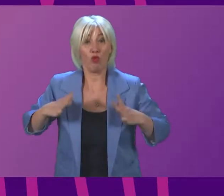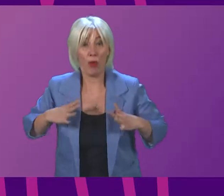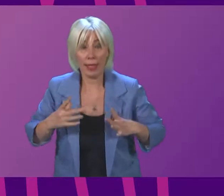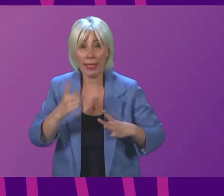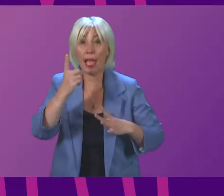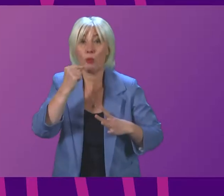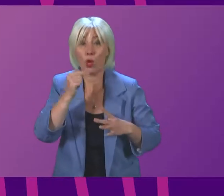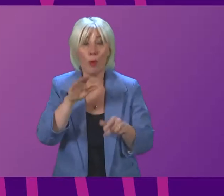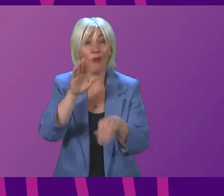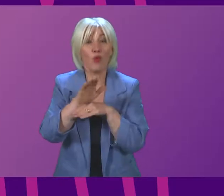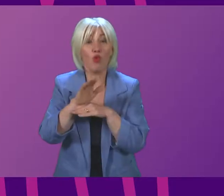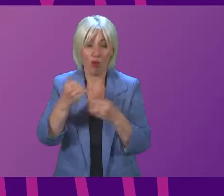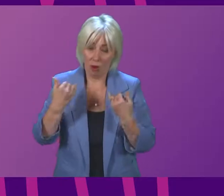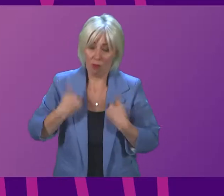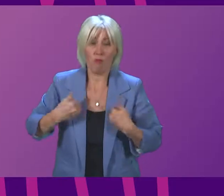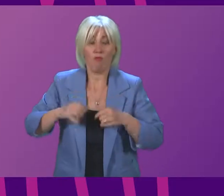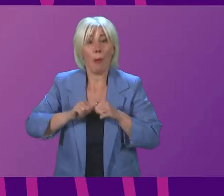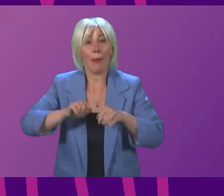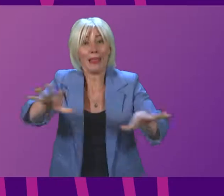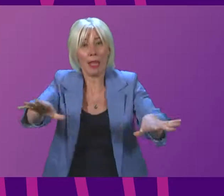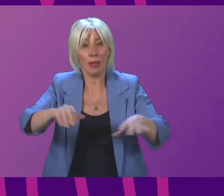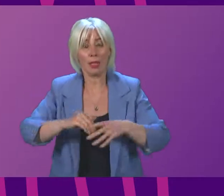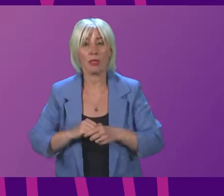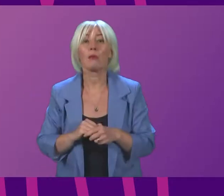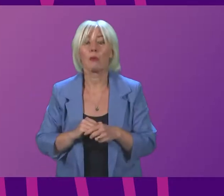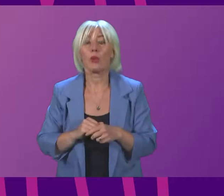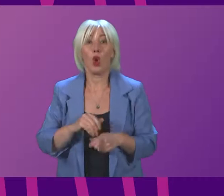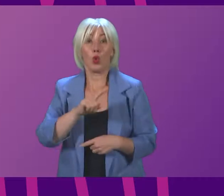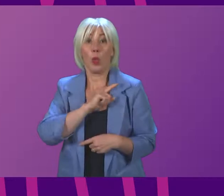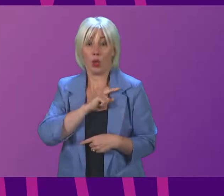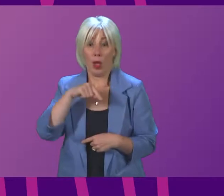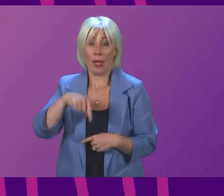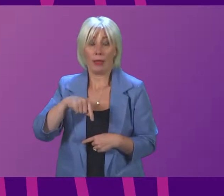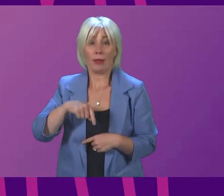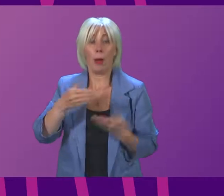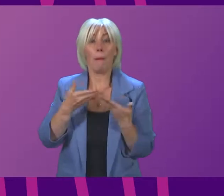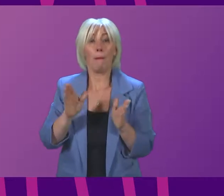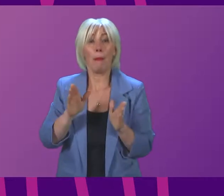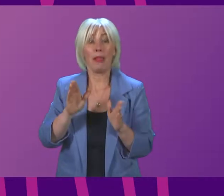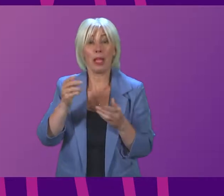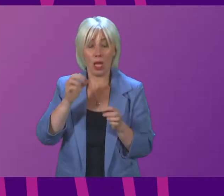future pandemics. It is in that spirit that the public inquiry is being established, and it is